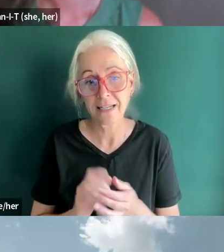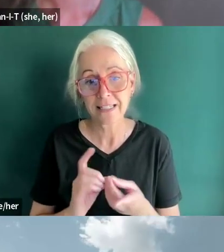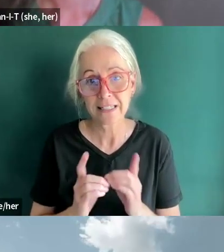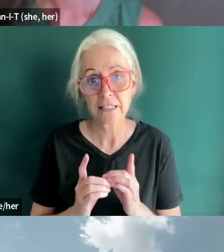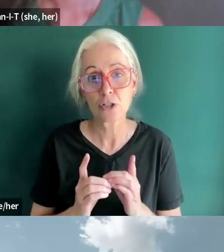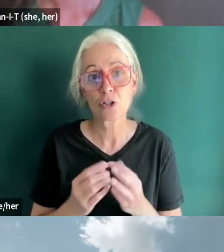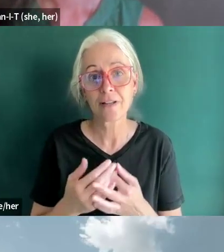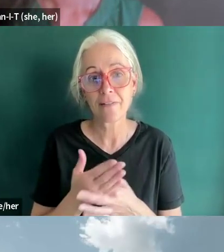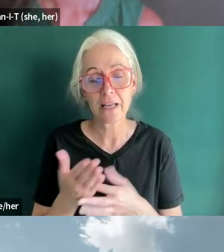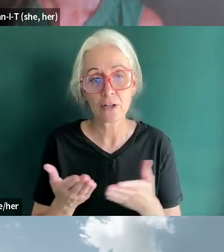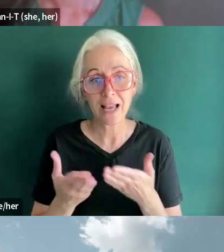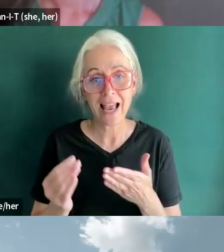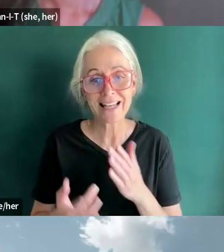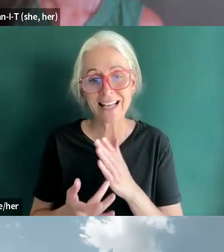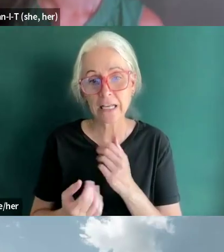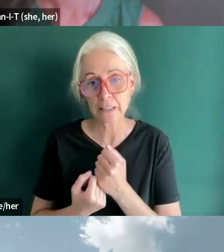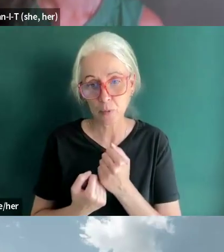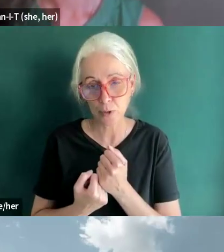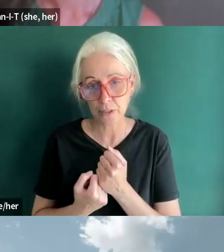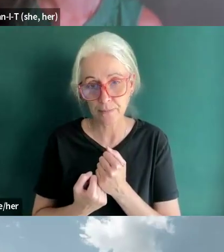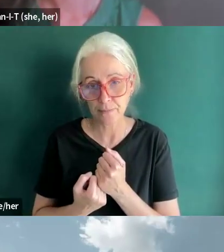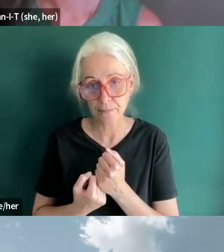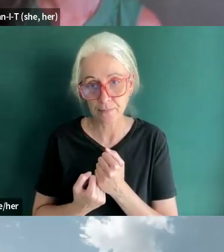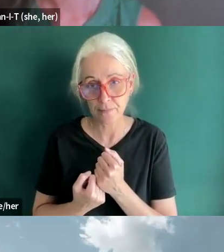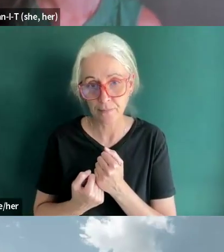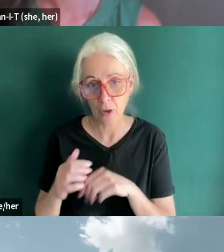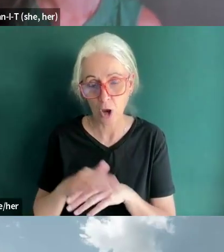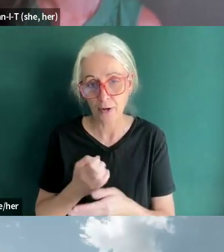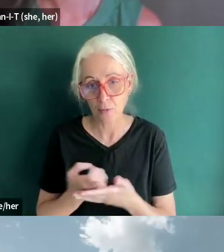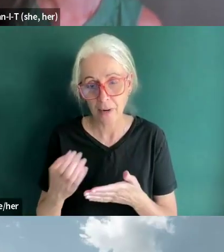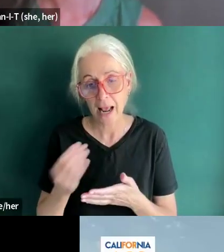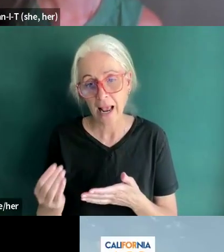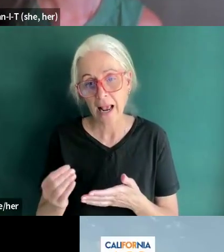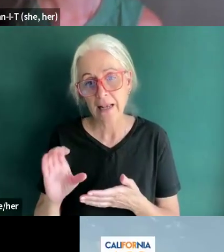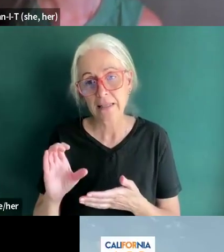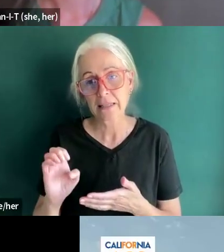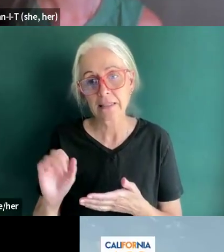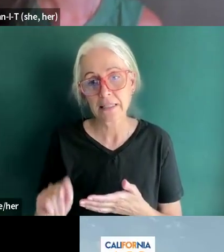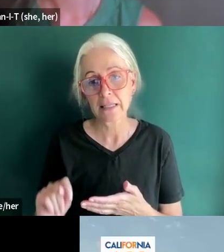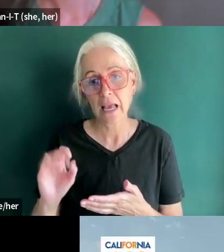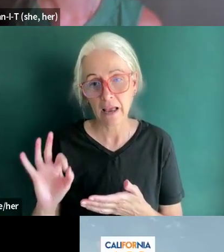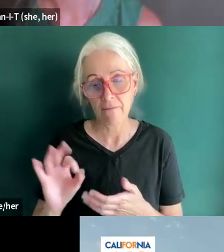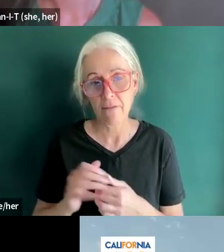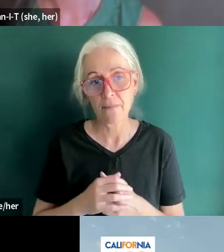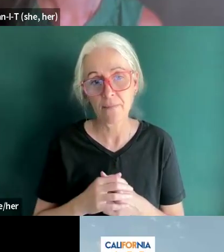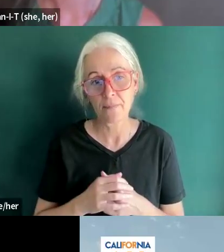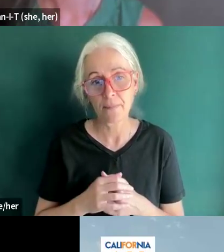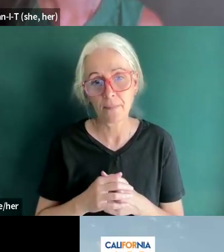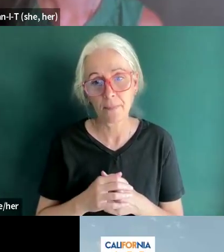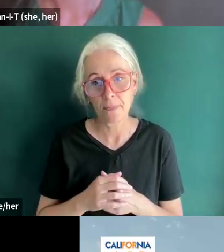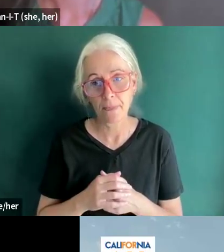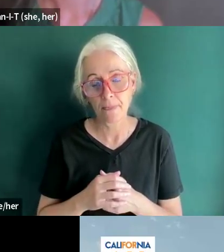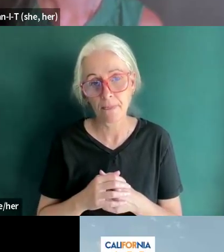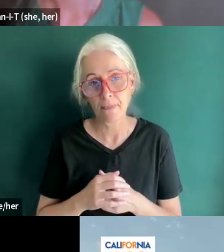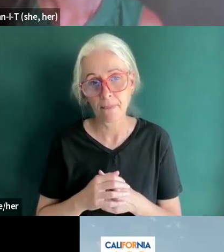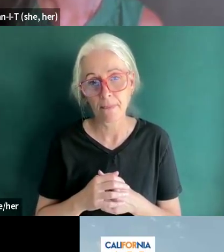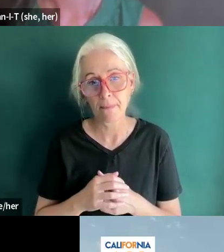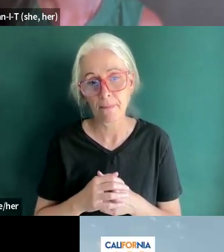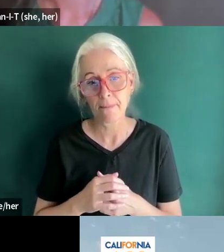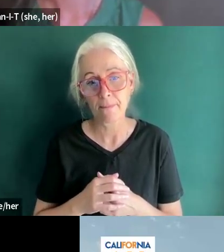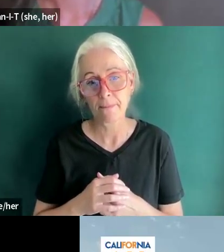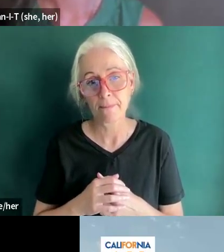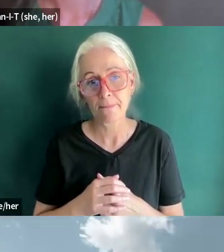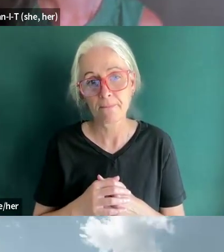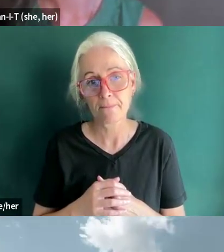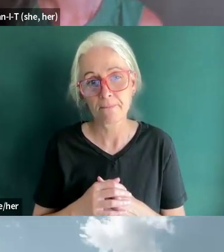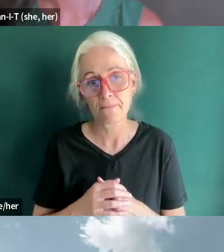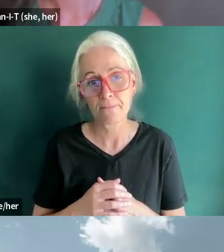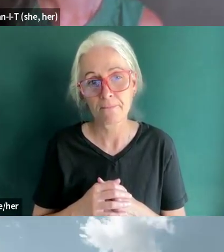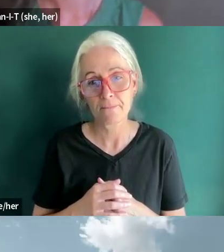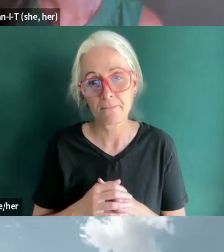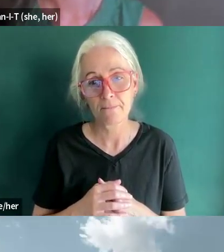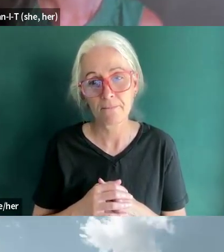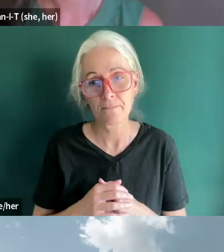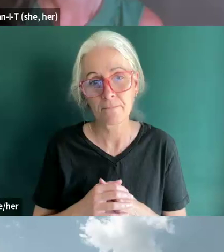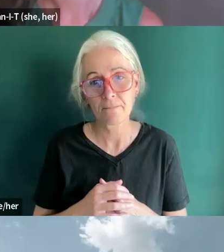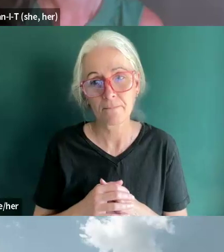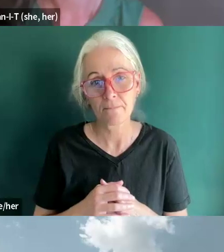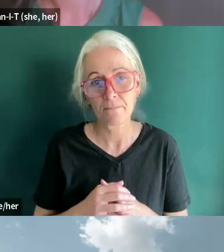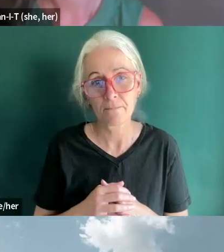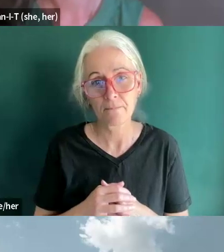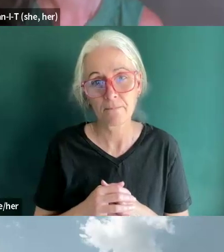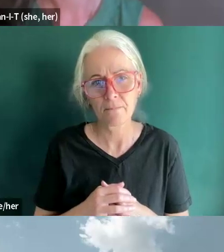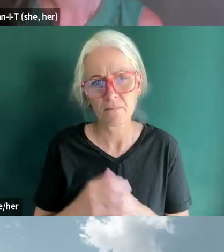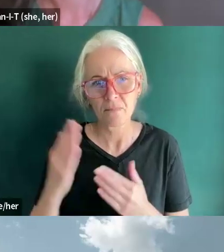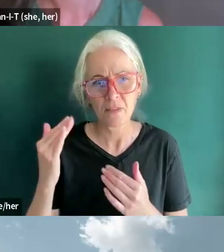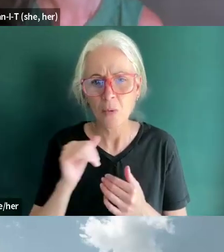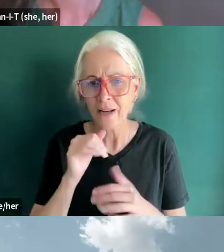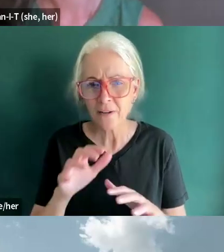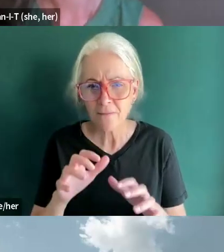services and tech support on devices, and then CETF. Hope I didn't freeze. So I'm wondering,